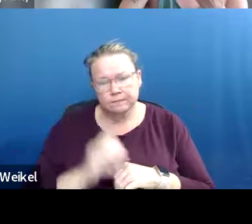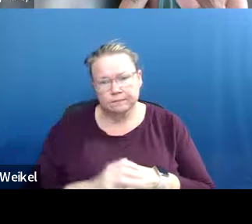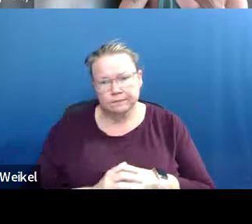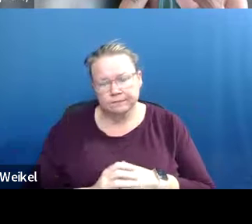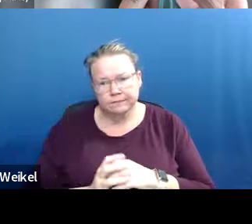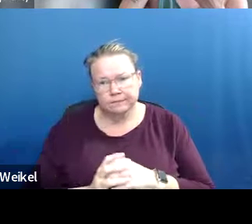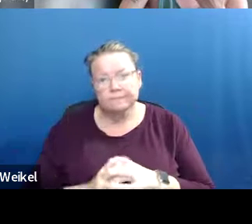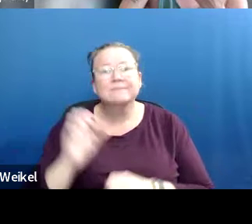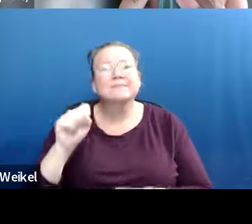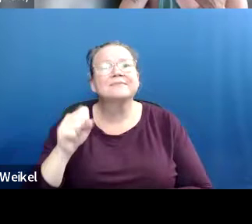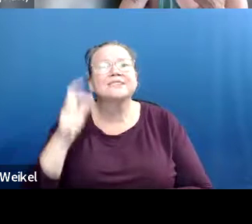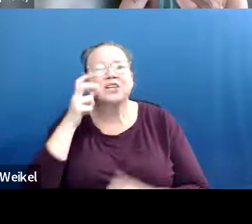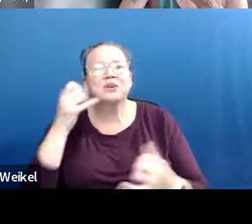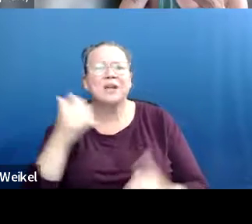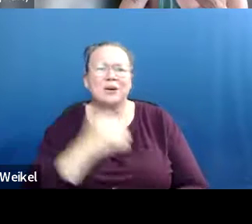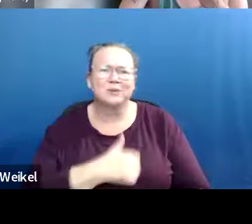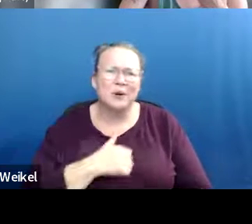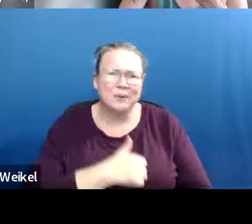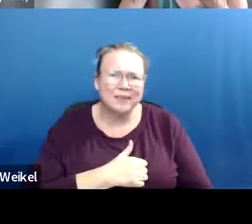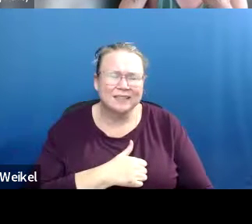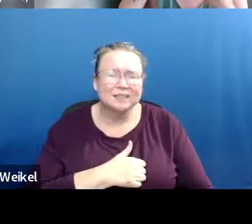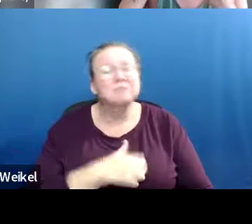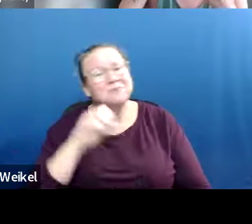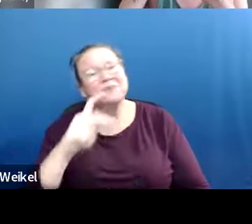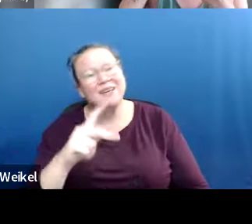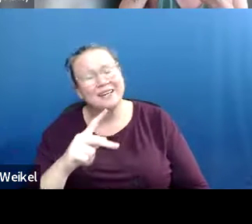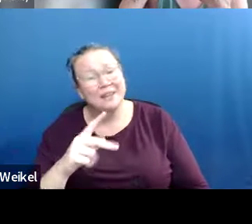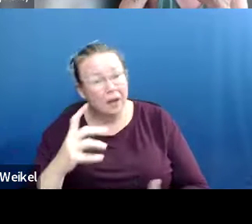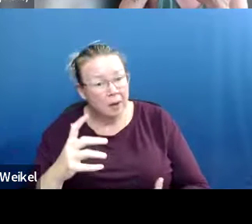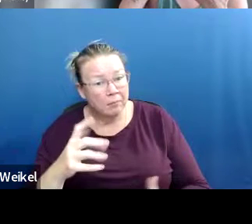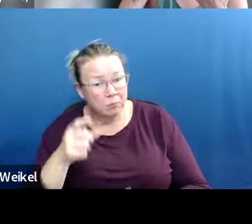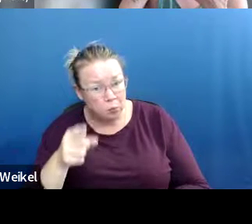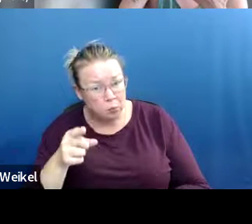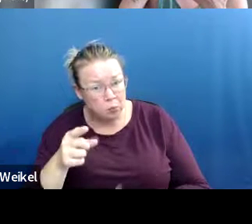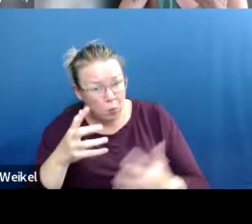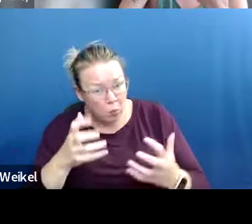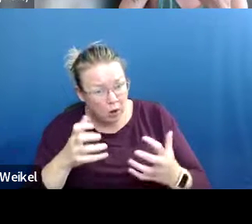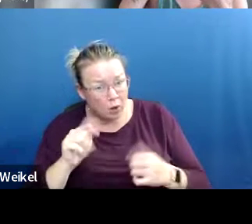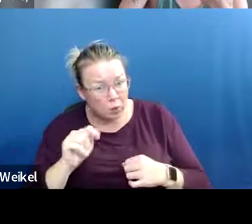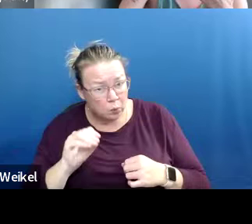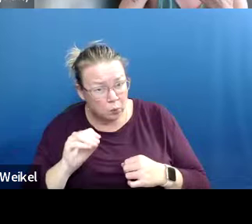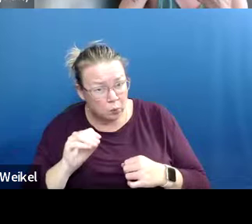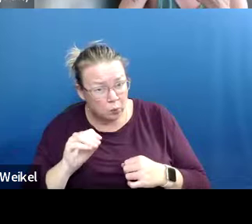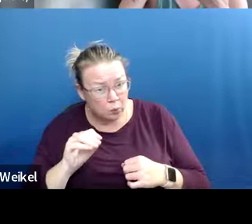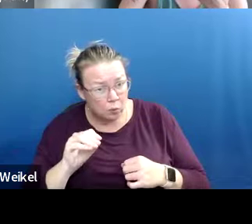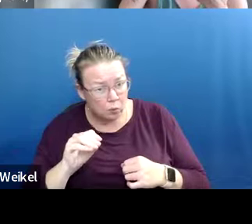Cherine Bentlley: Yes, I can hear. I'm sorry. Harm (He/Him): Okay. Did you want to Harm (He/Him): talk?